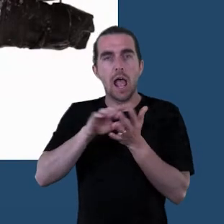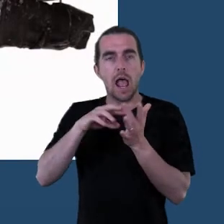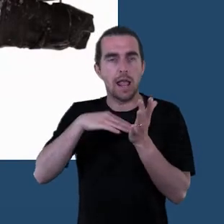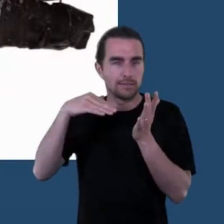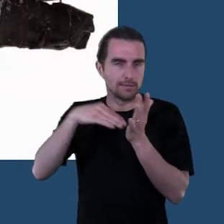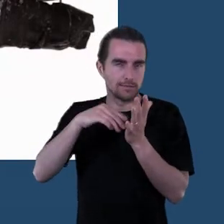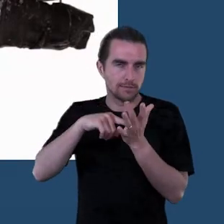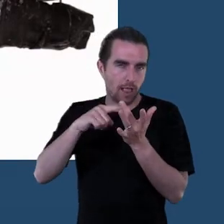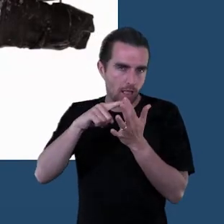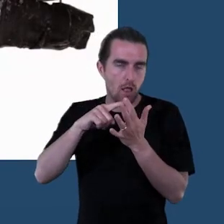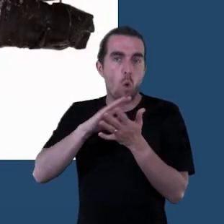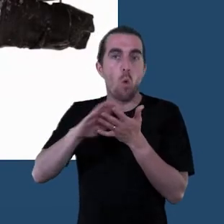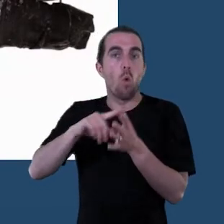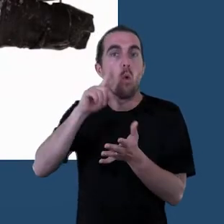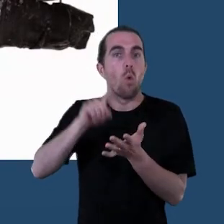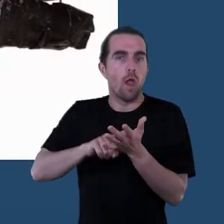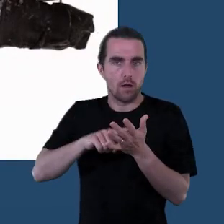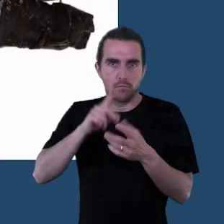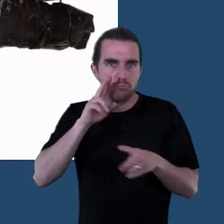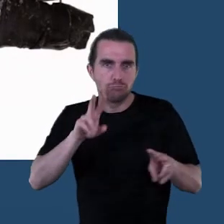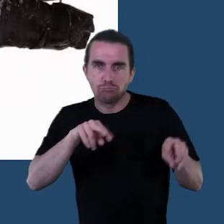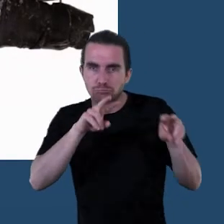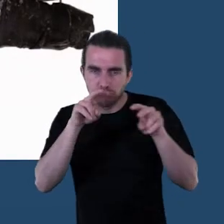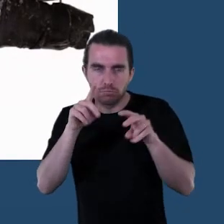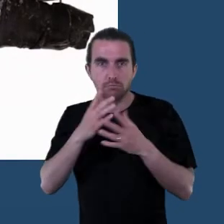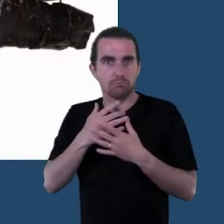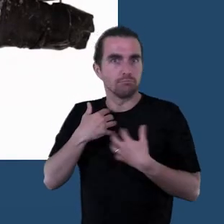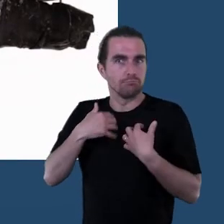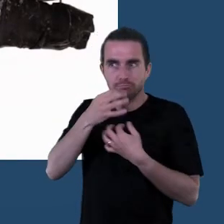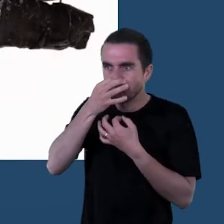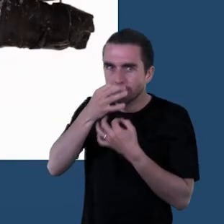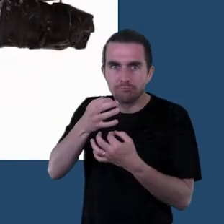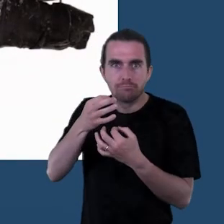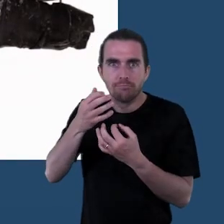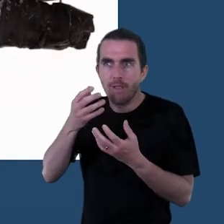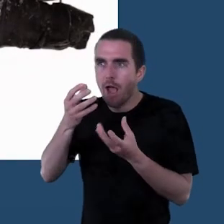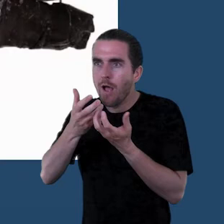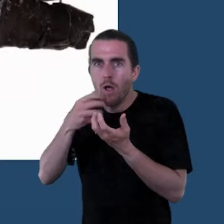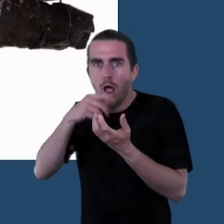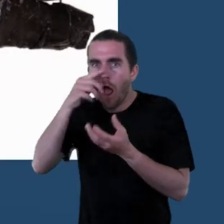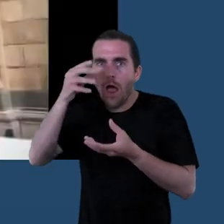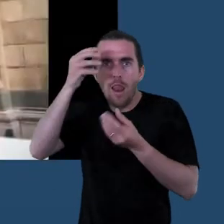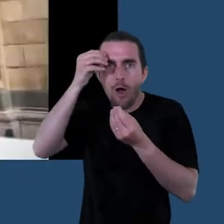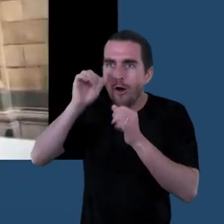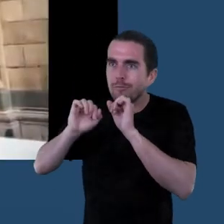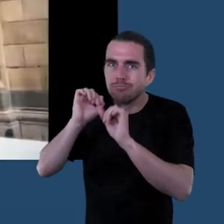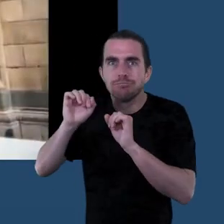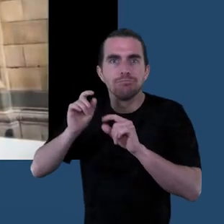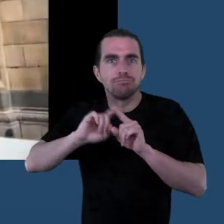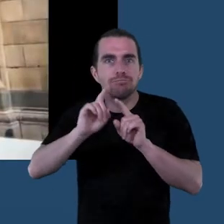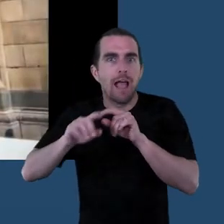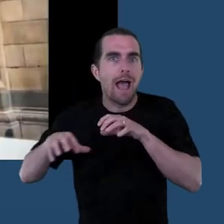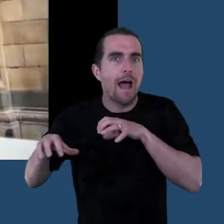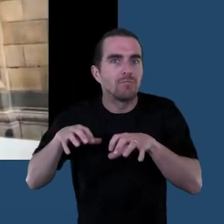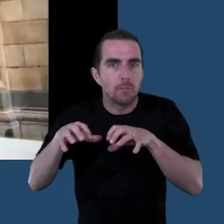A lovely piece of work and really challenging, but really interesting to learn more and more about the science of these animals as you go along.